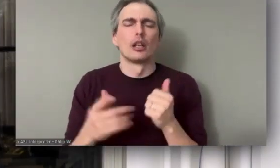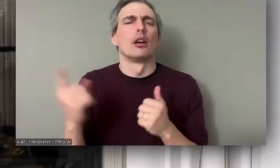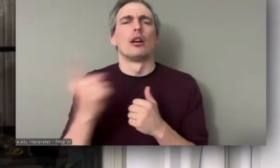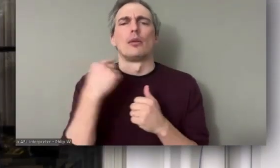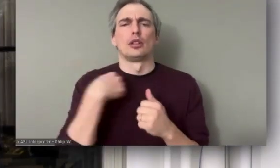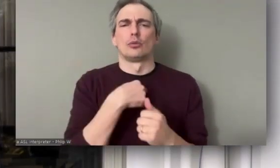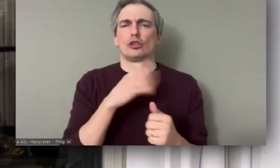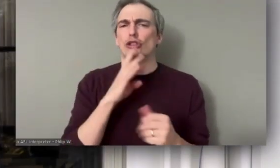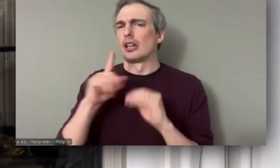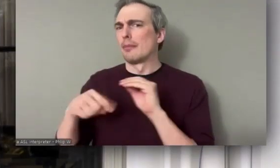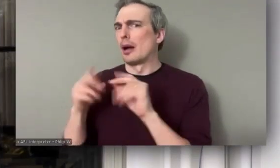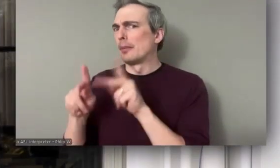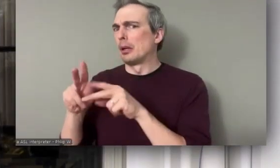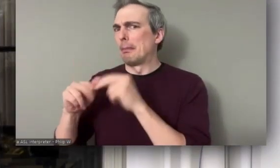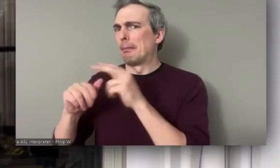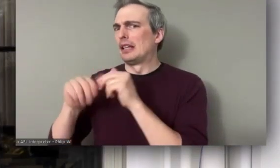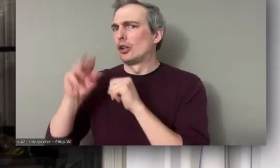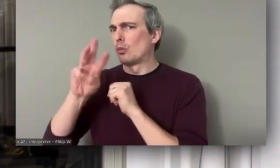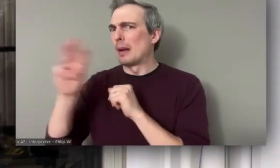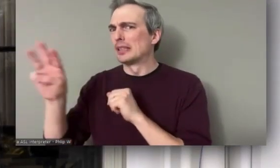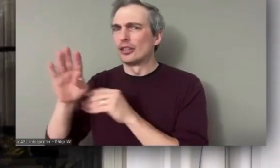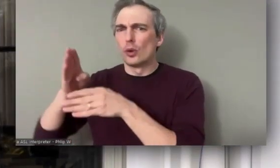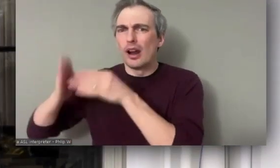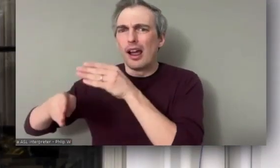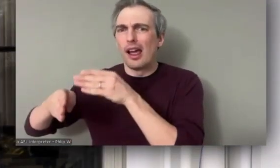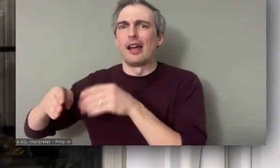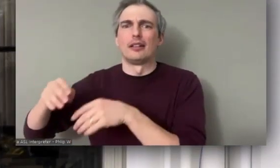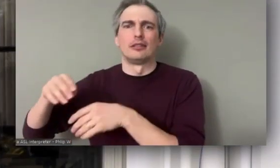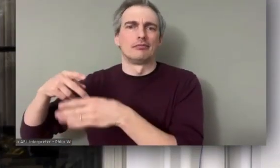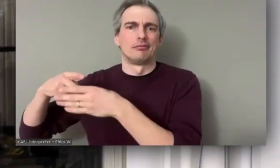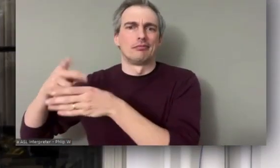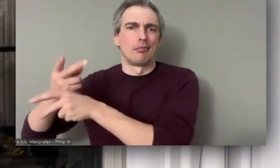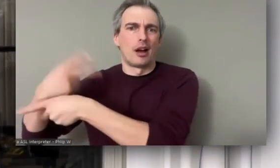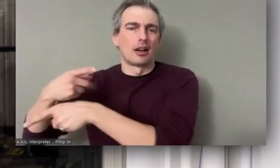But the tools people use to access information, like having... You